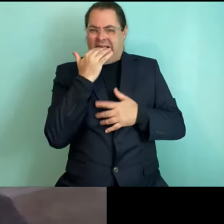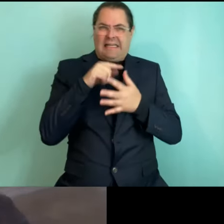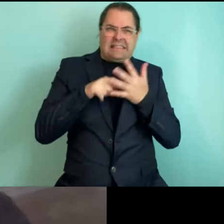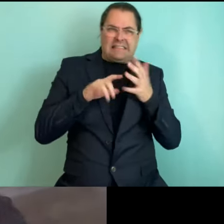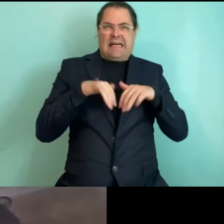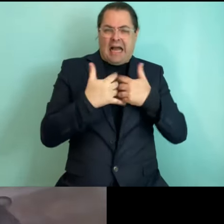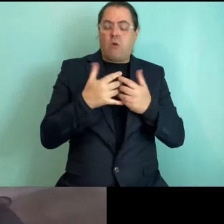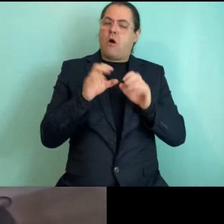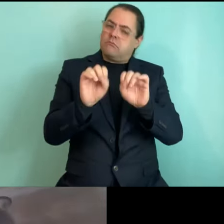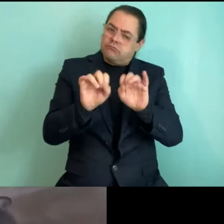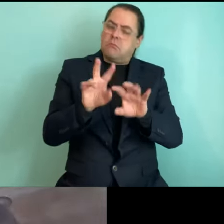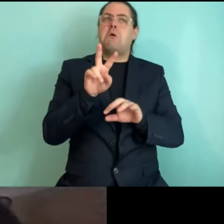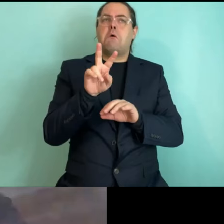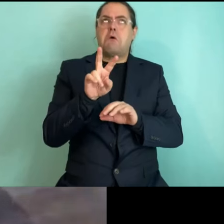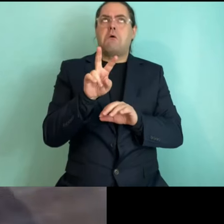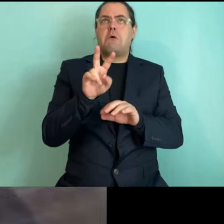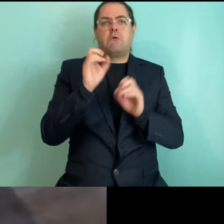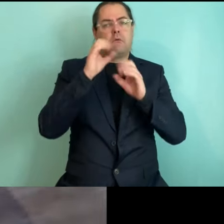really personal situation don't jump sassy look.